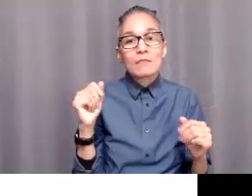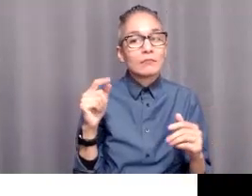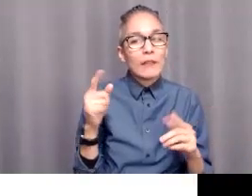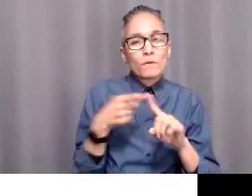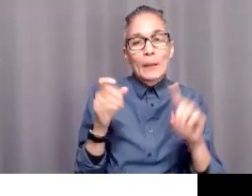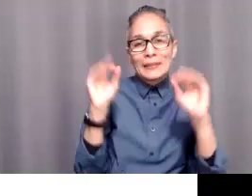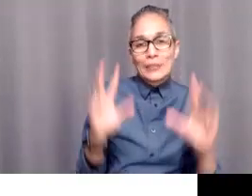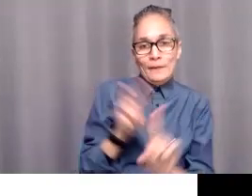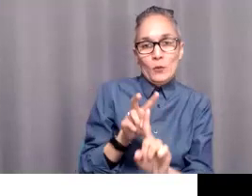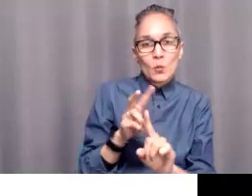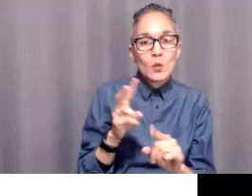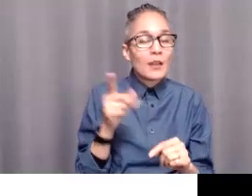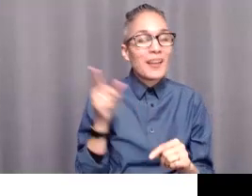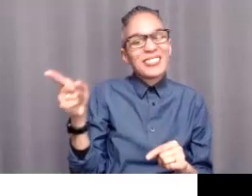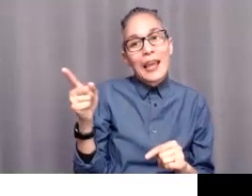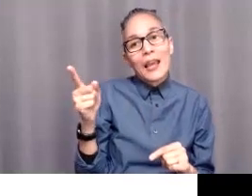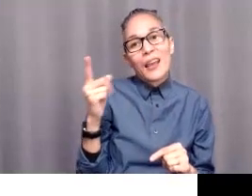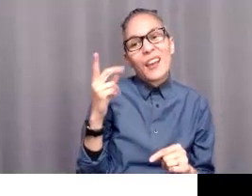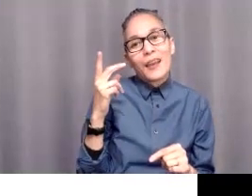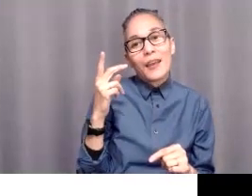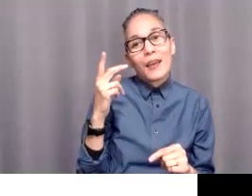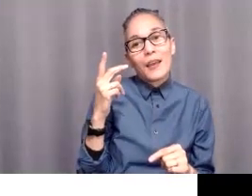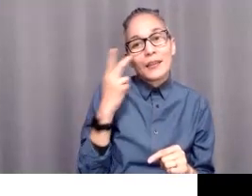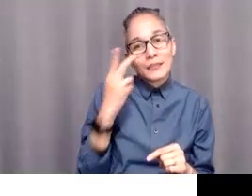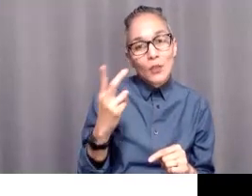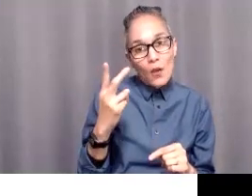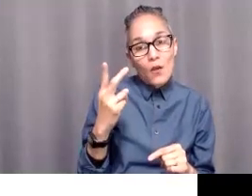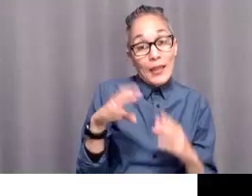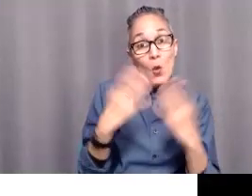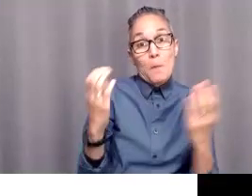So they were able to go into, the course itself.